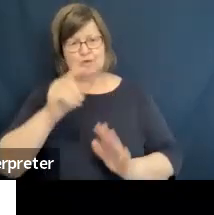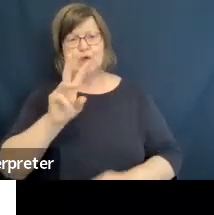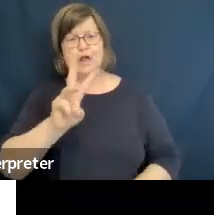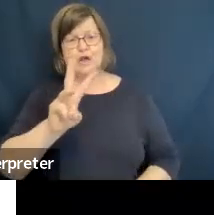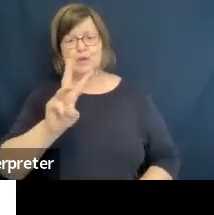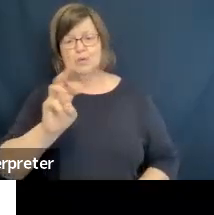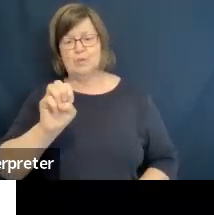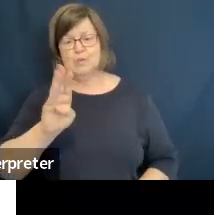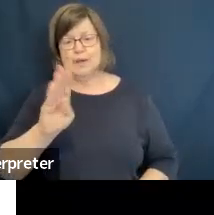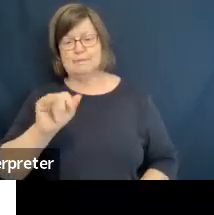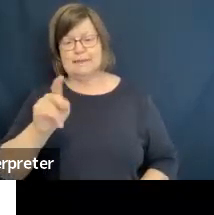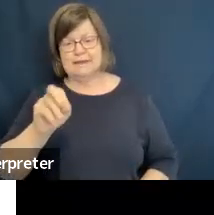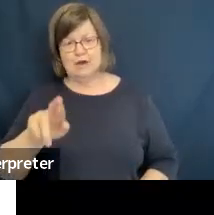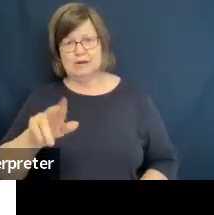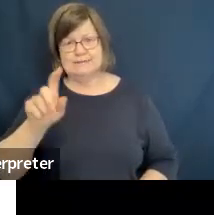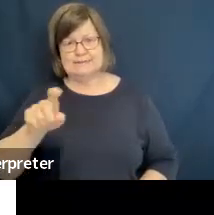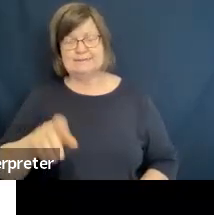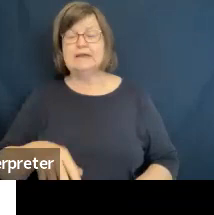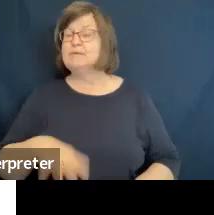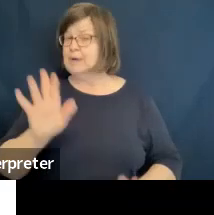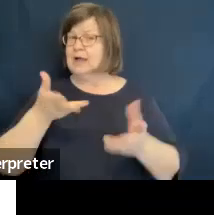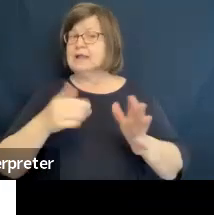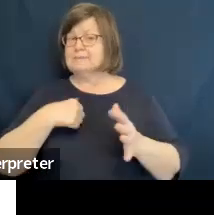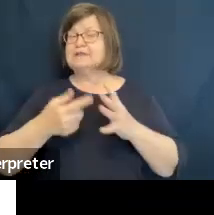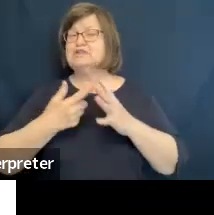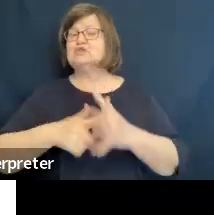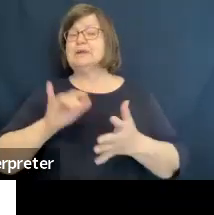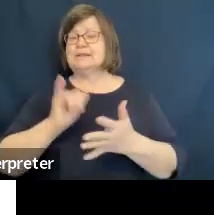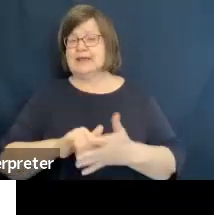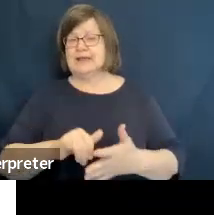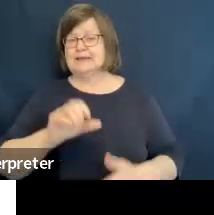So I think a little bit of that I'm going to let me start with that. Dr. Silverman and Dr. Rhoads,